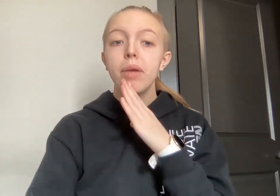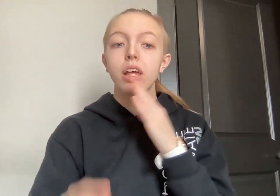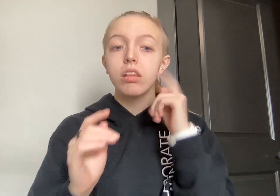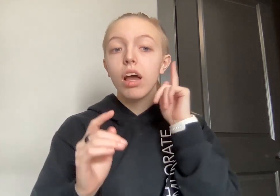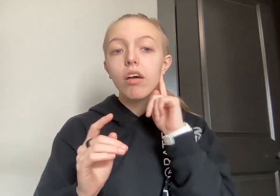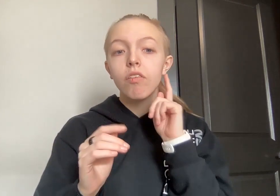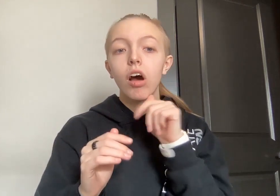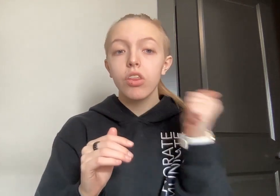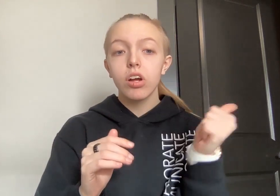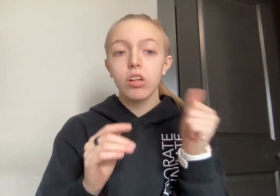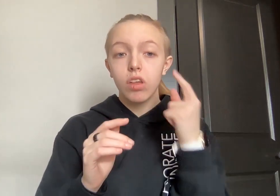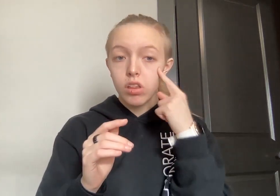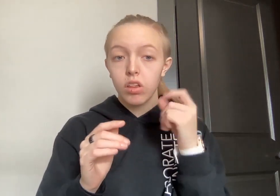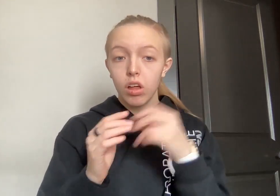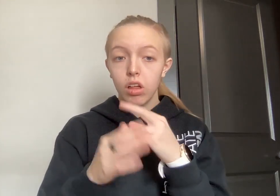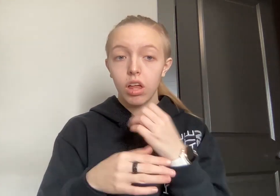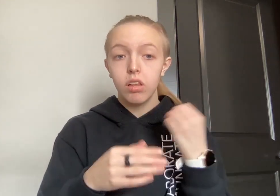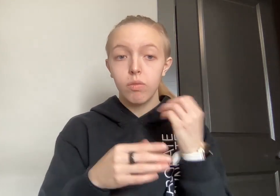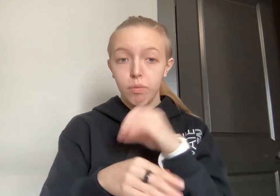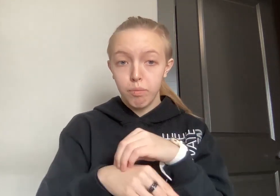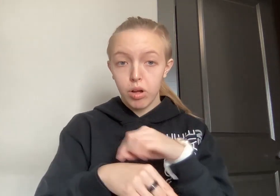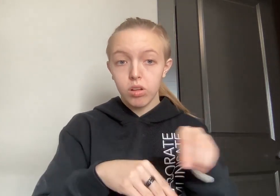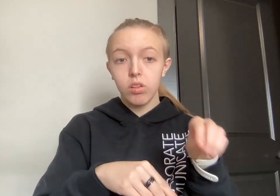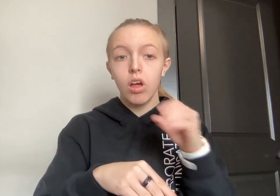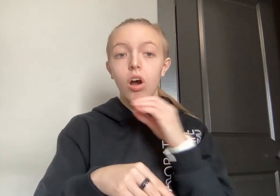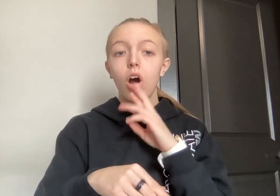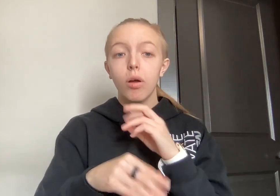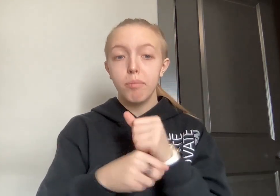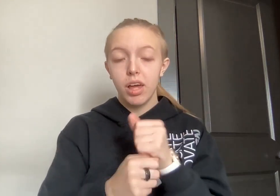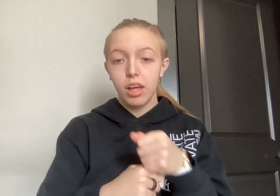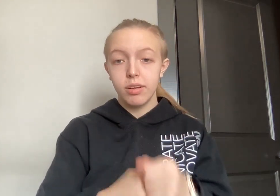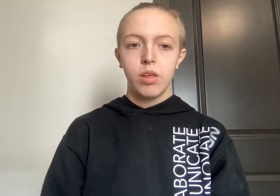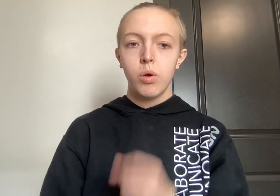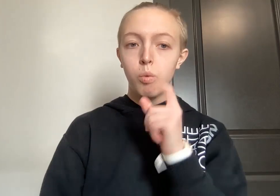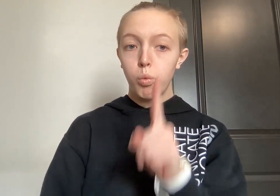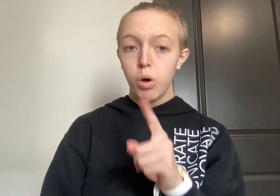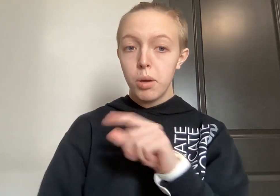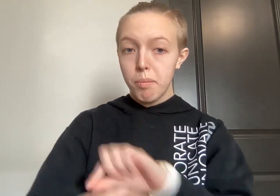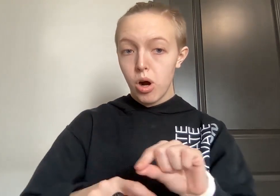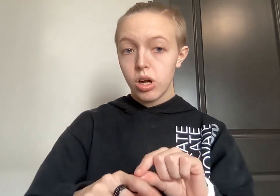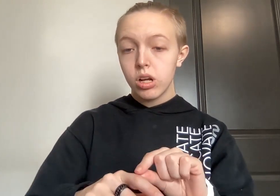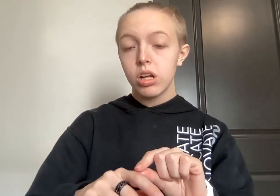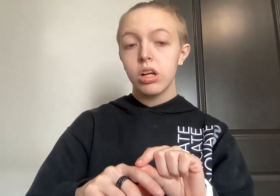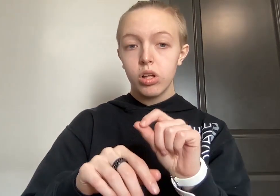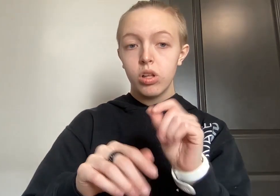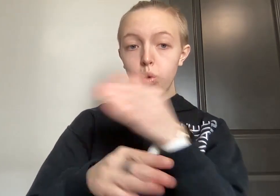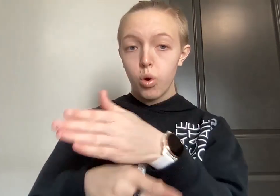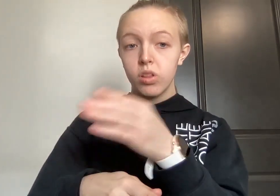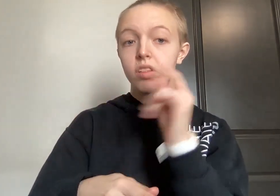being deaf. Other thoughts and marks are made one mark towards